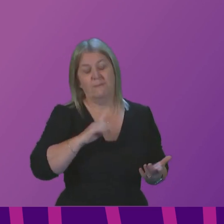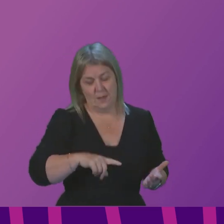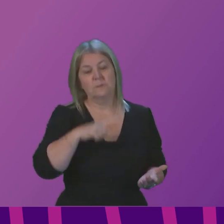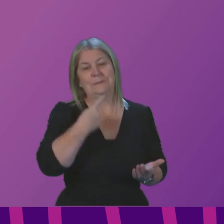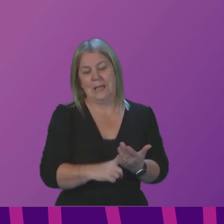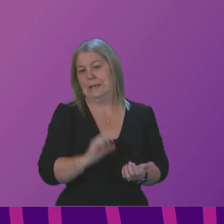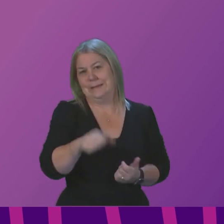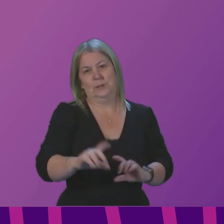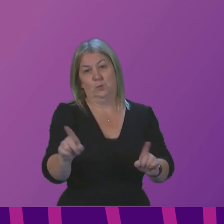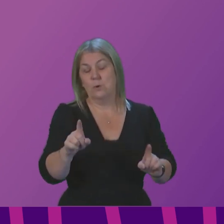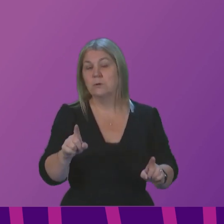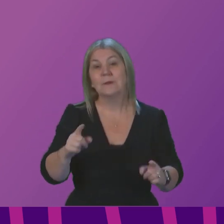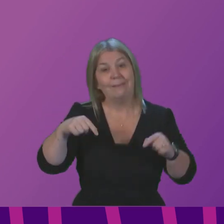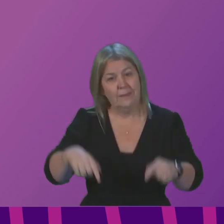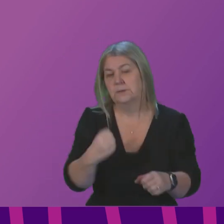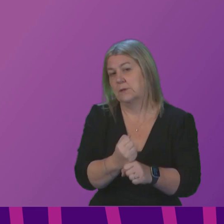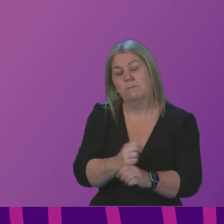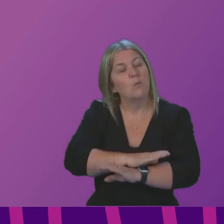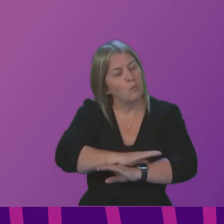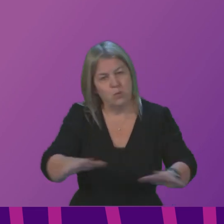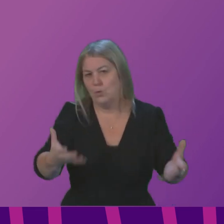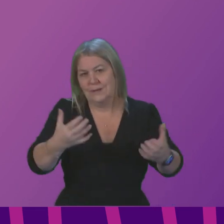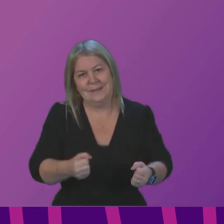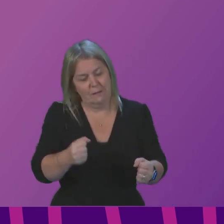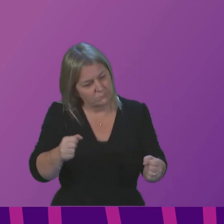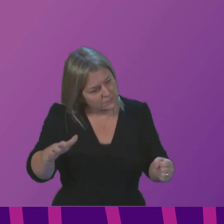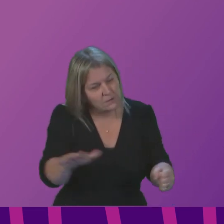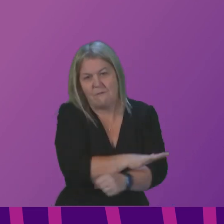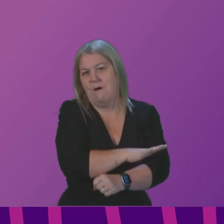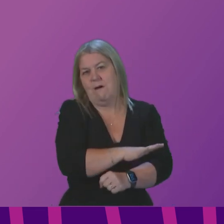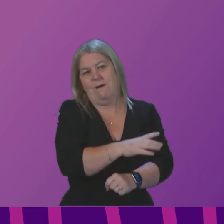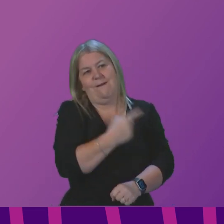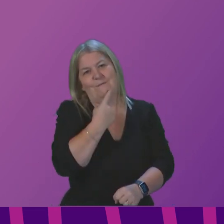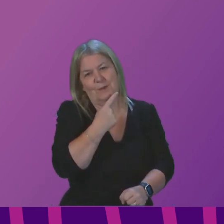This Government and I will not tolerate cover-ups or secrecy on the part of any health board.